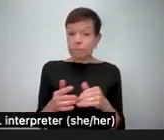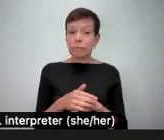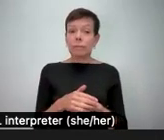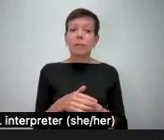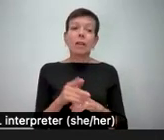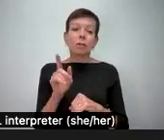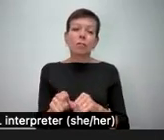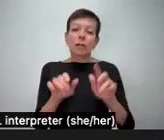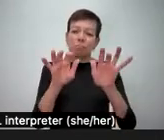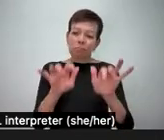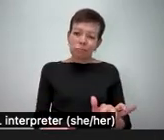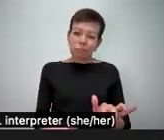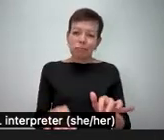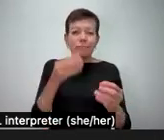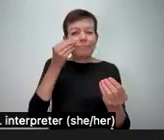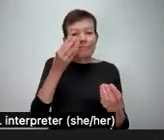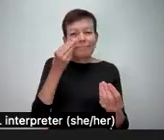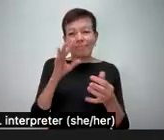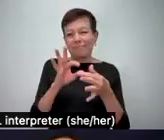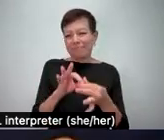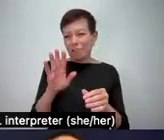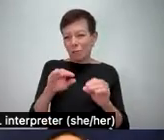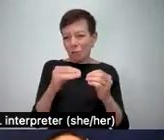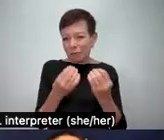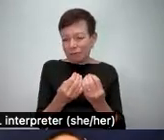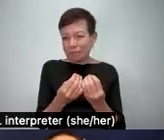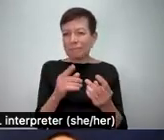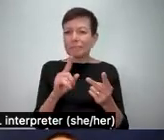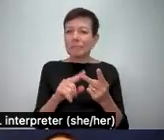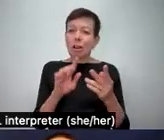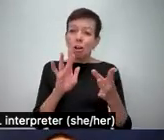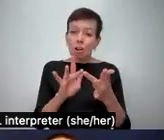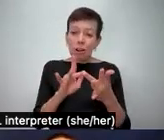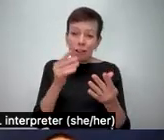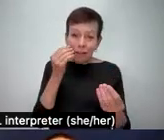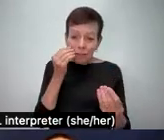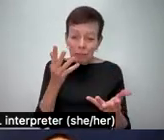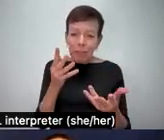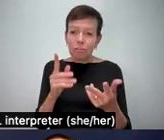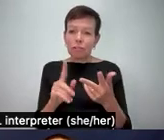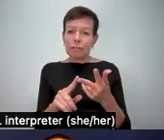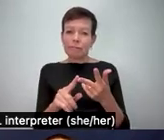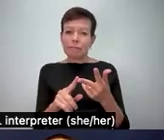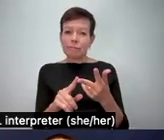about your organization, contact information for your organization. It's also going to ask for a